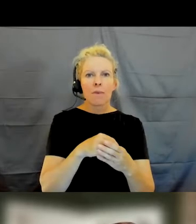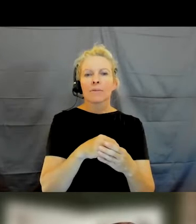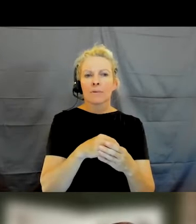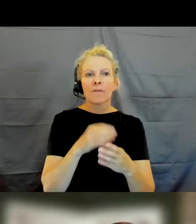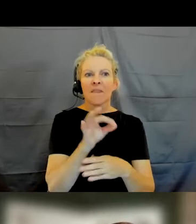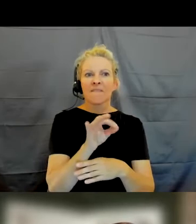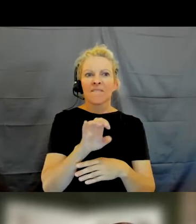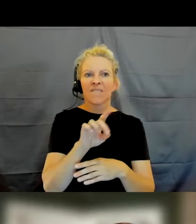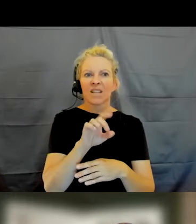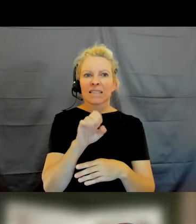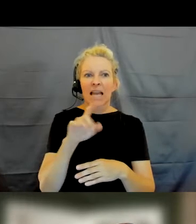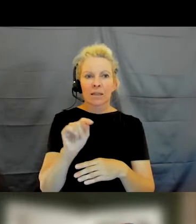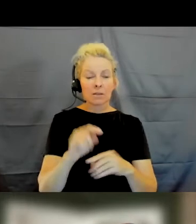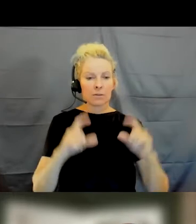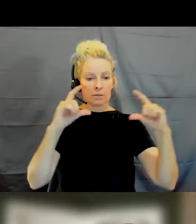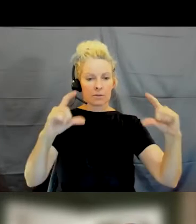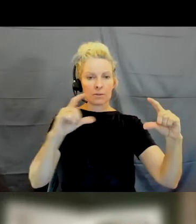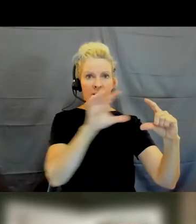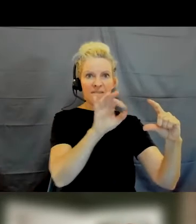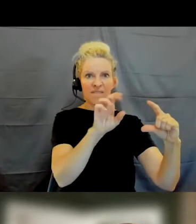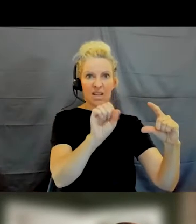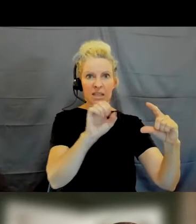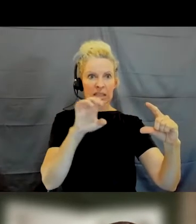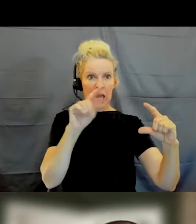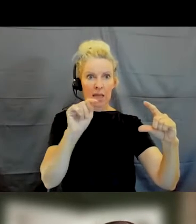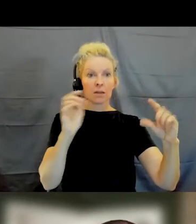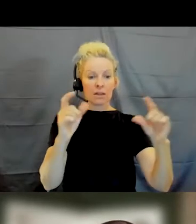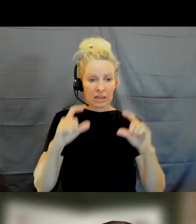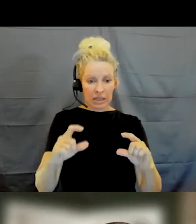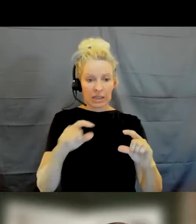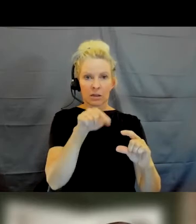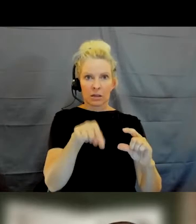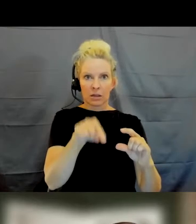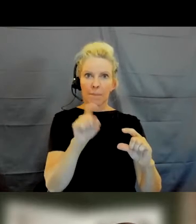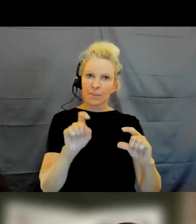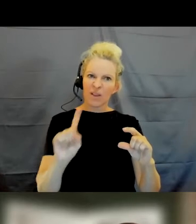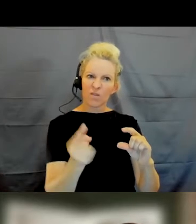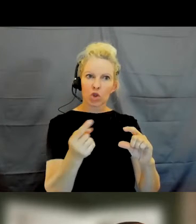through your code base. And you want to make sure it is descriptive, like all labels. Is it telling